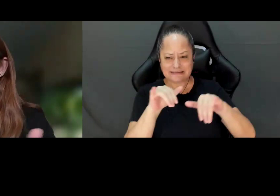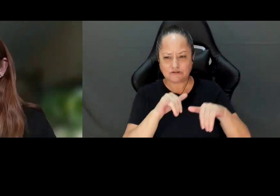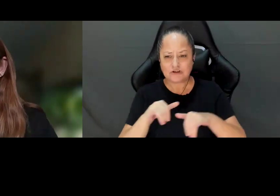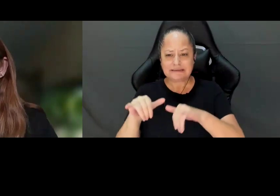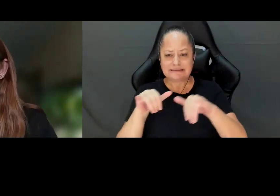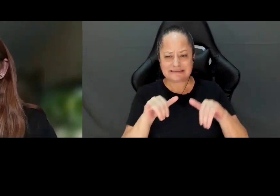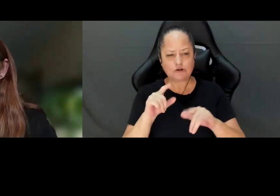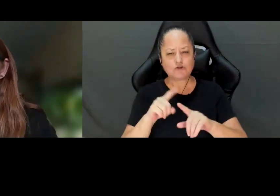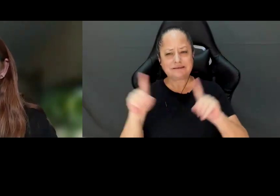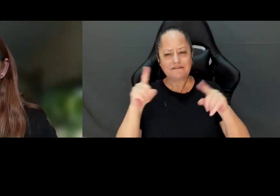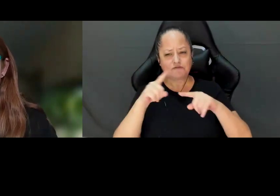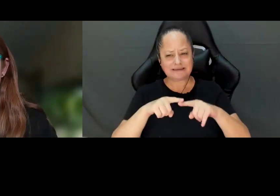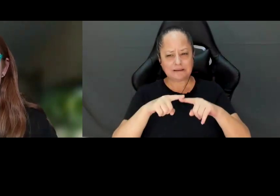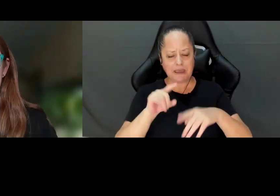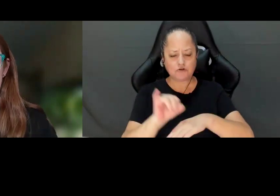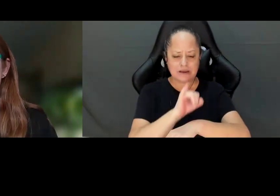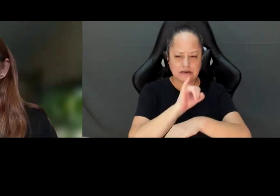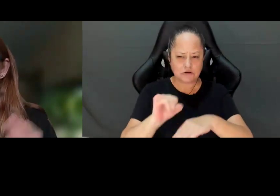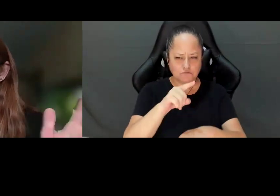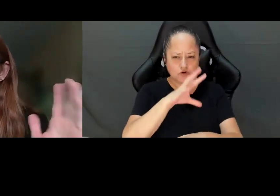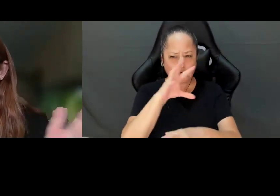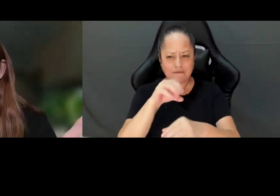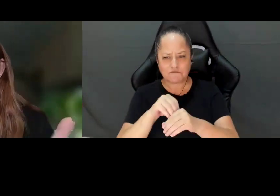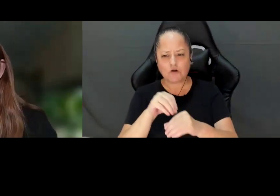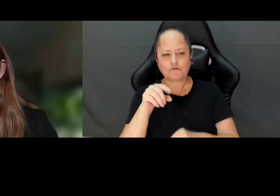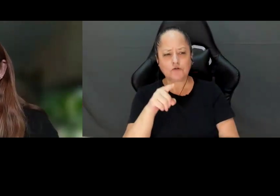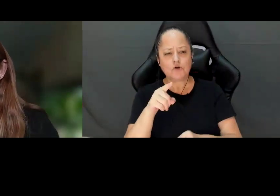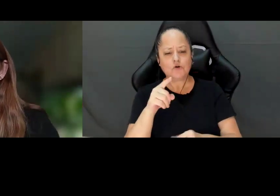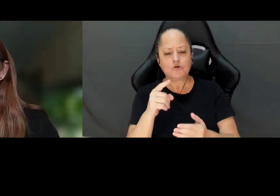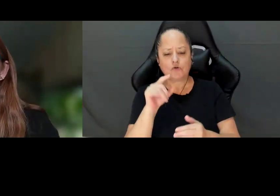That's different depending on the industry that you are in.